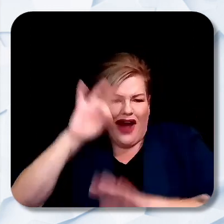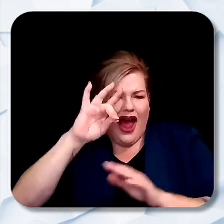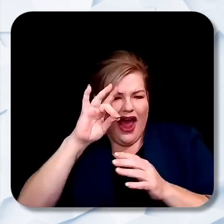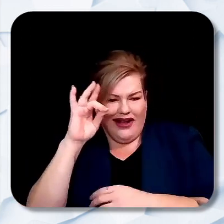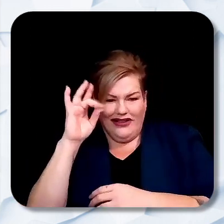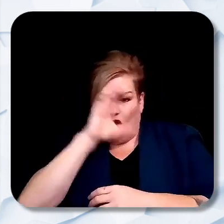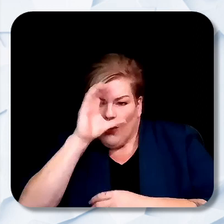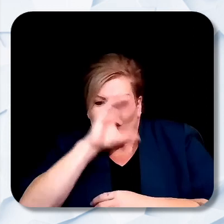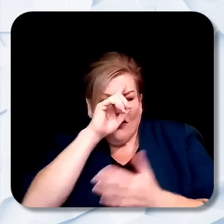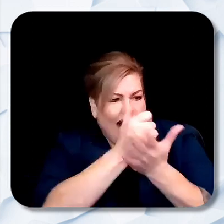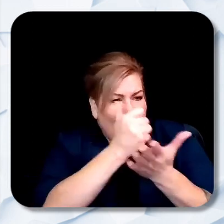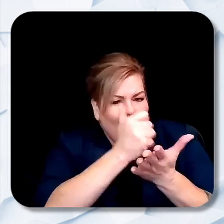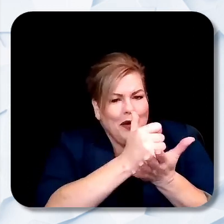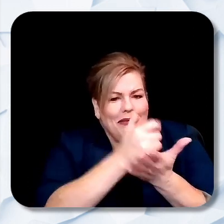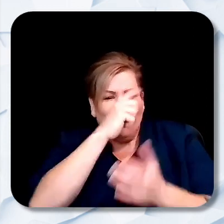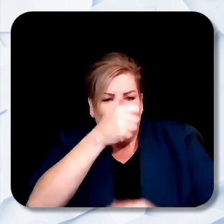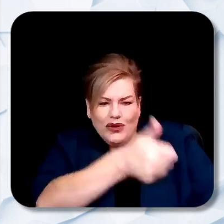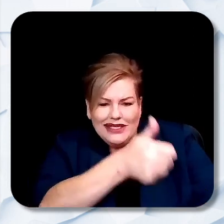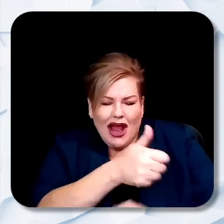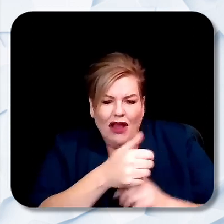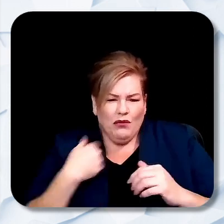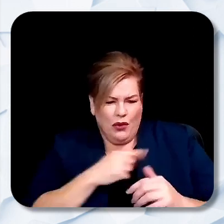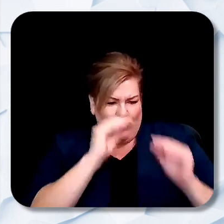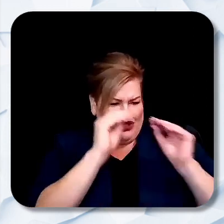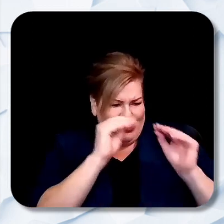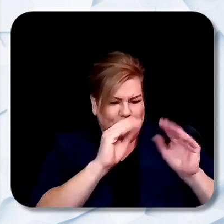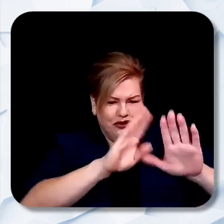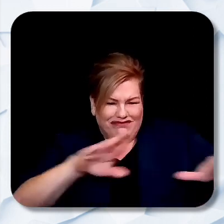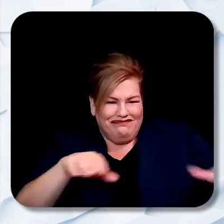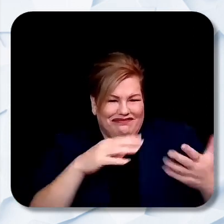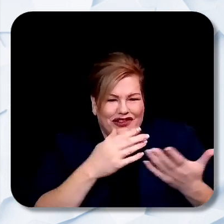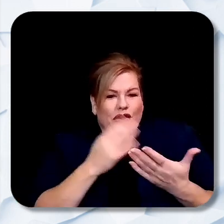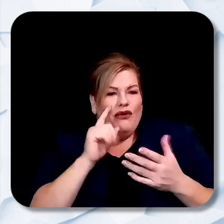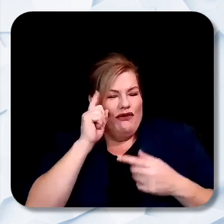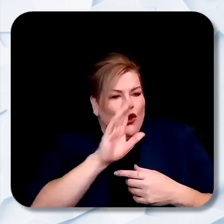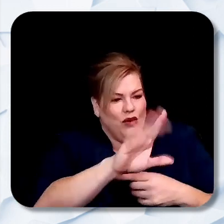actually access. Help for yourself, for your friends, for your family. A really important